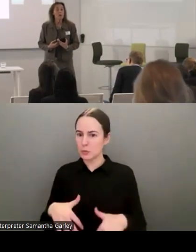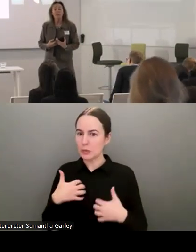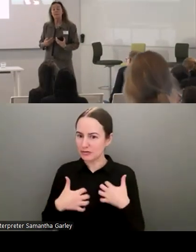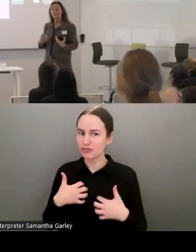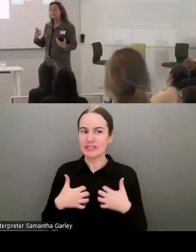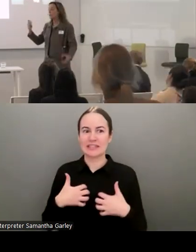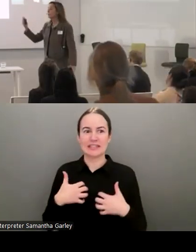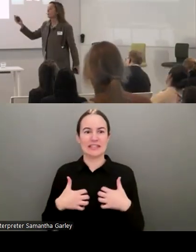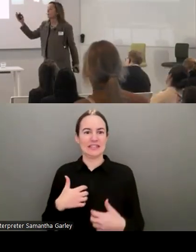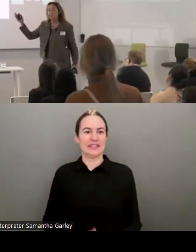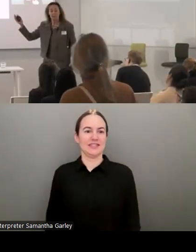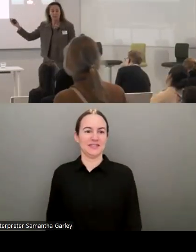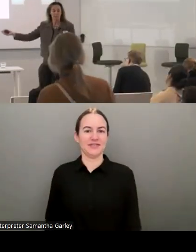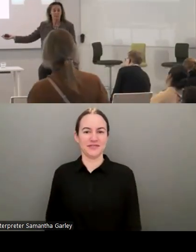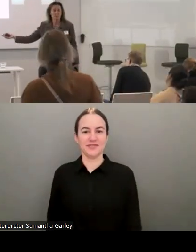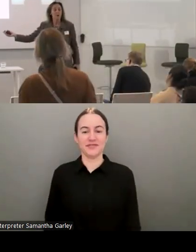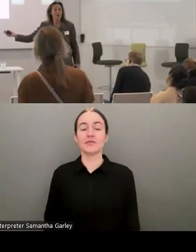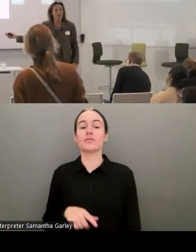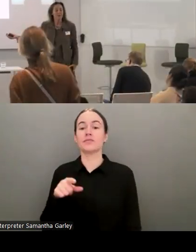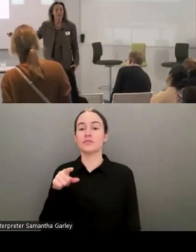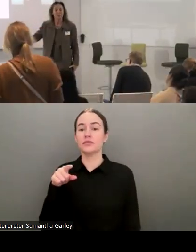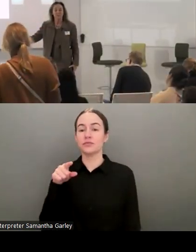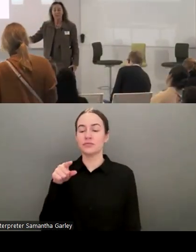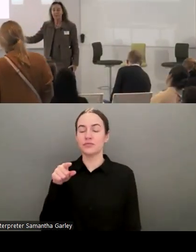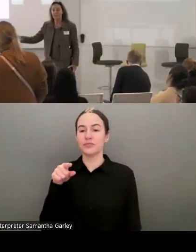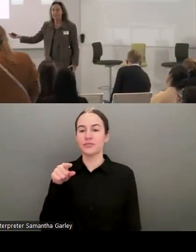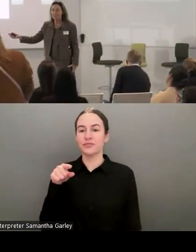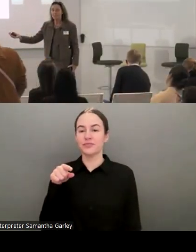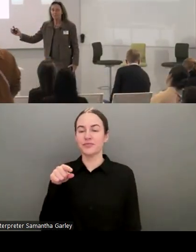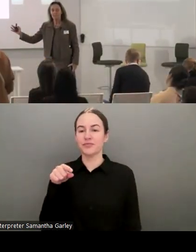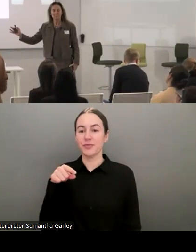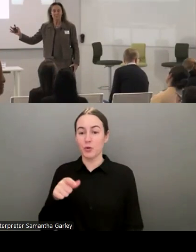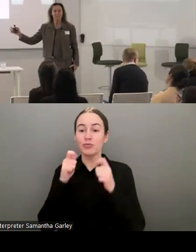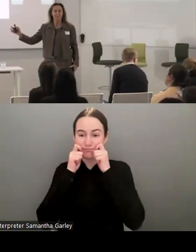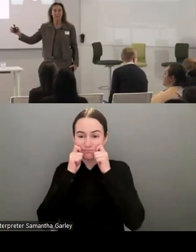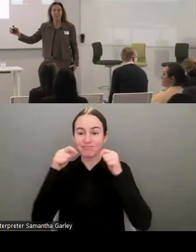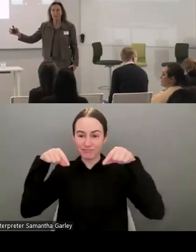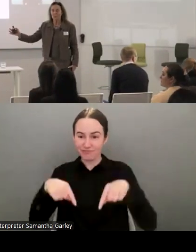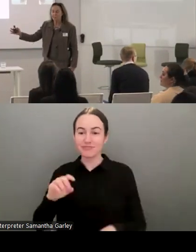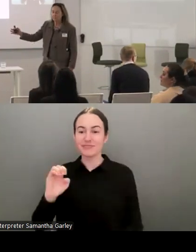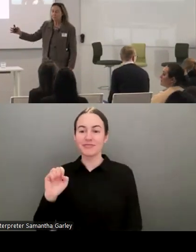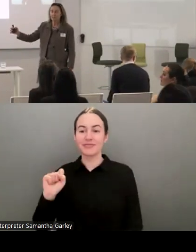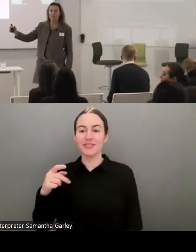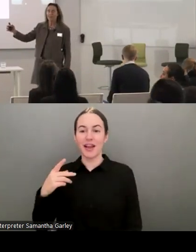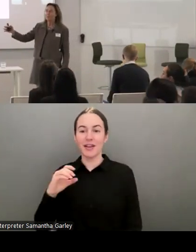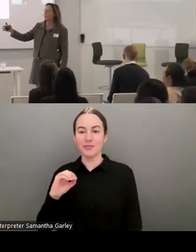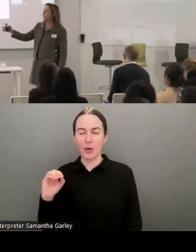And for those of you who are here in or are here in Espo, I'm saying Helsinki all the time, but okay, it's close to Helsinki.